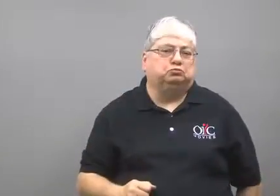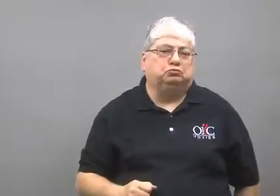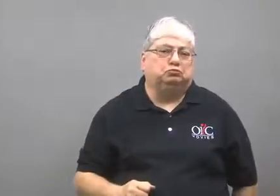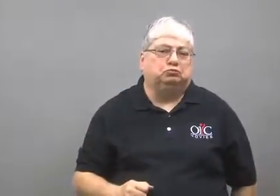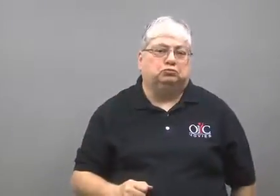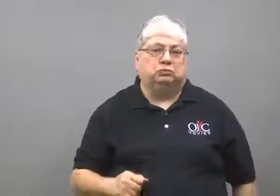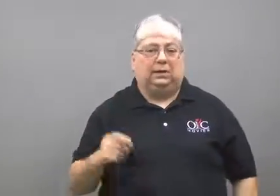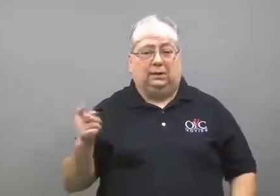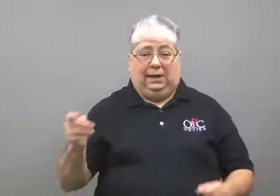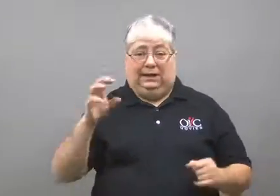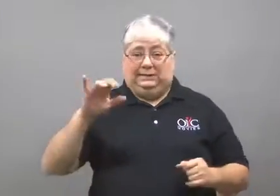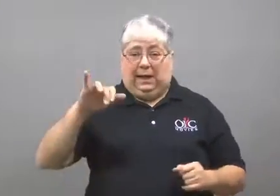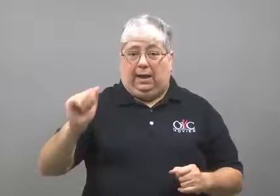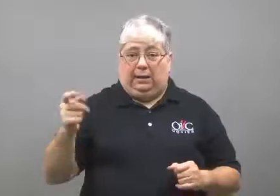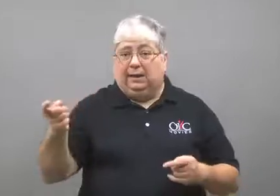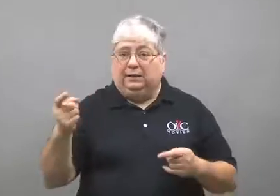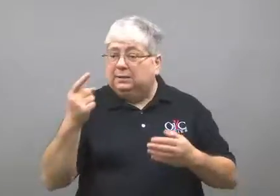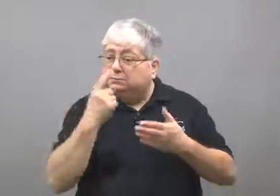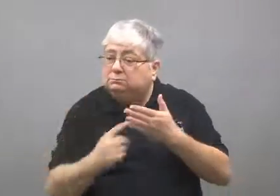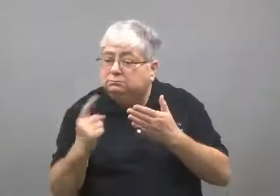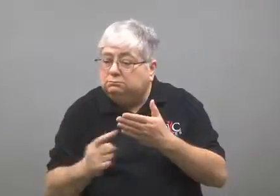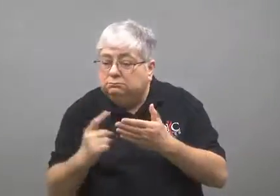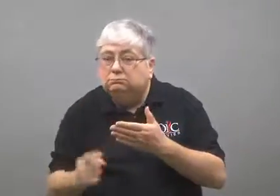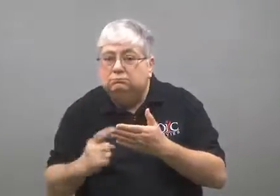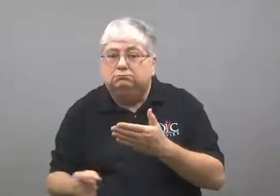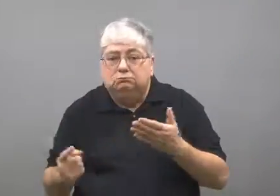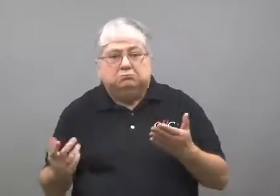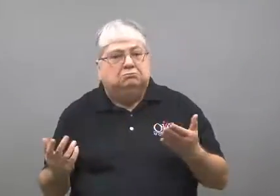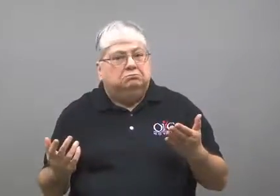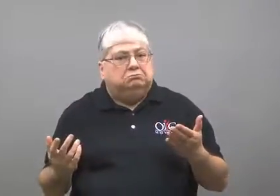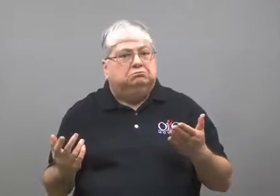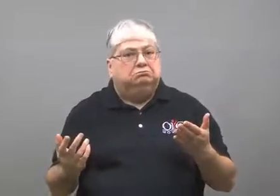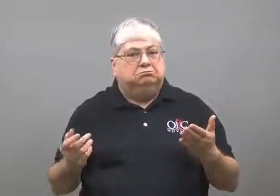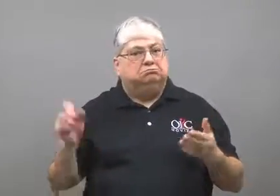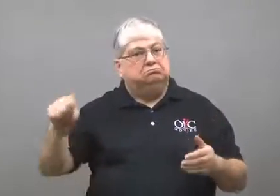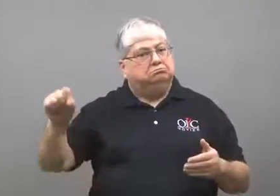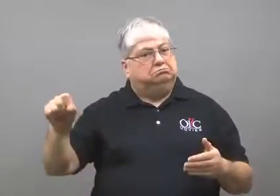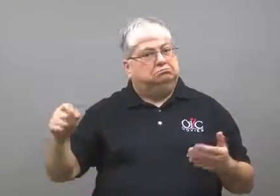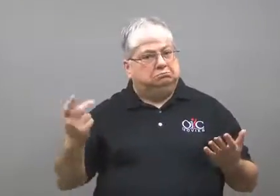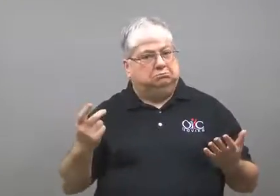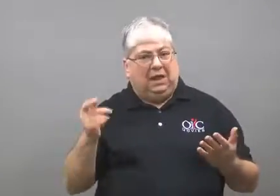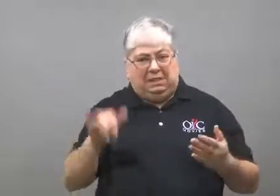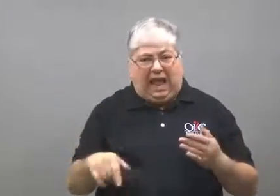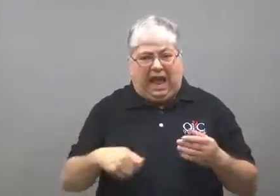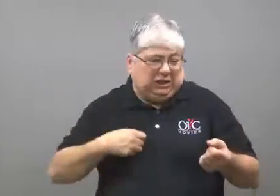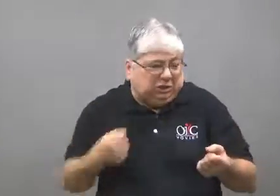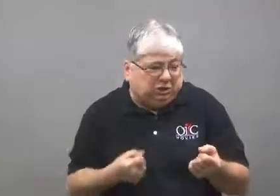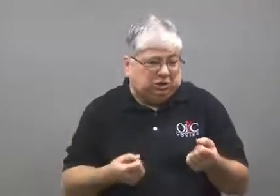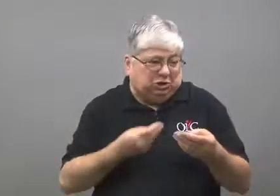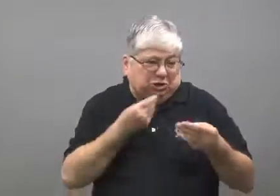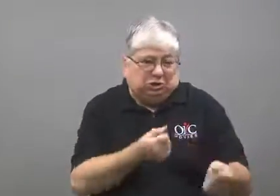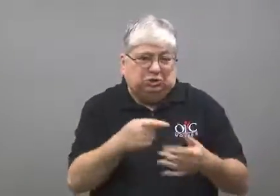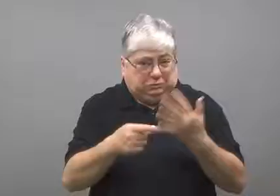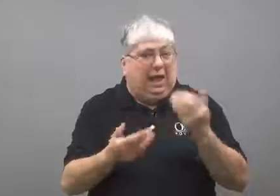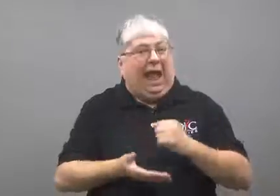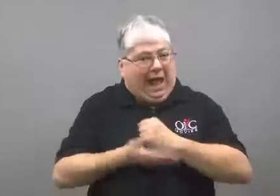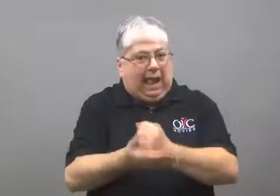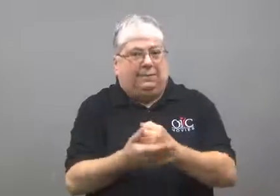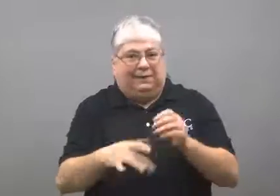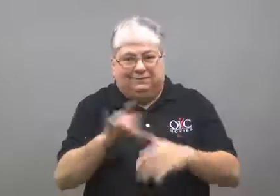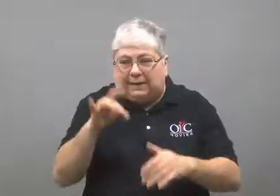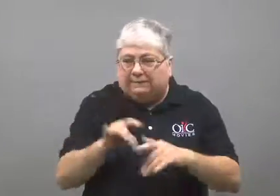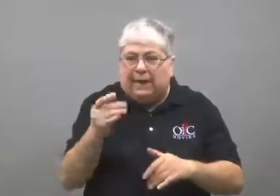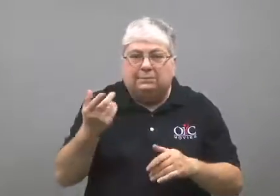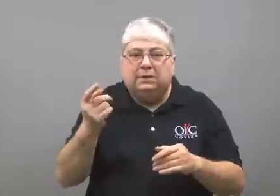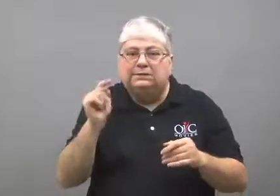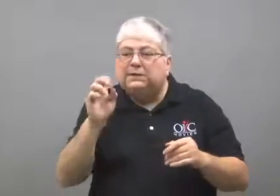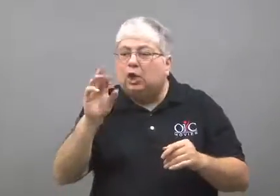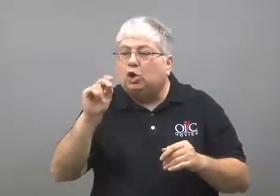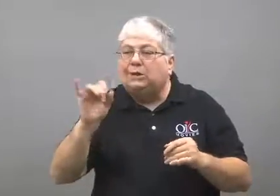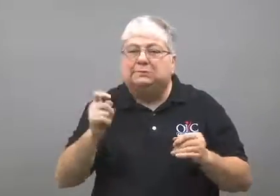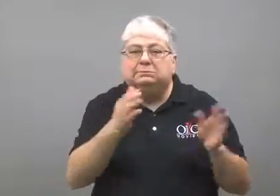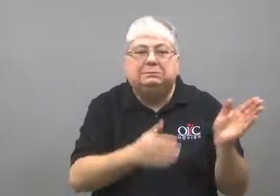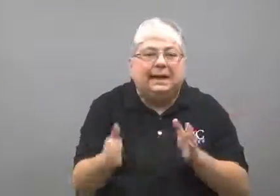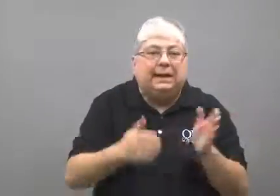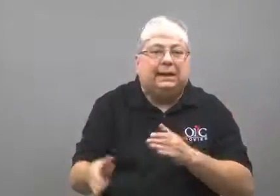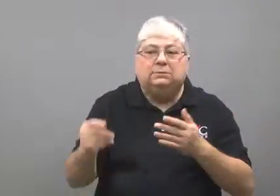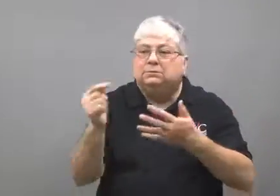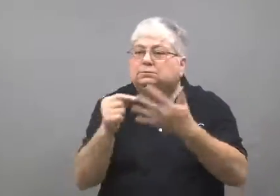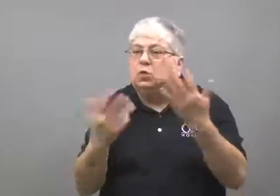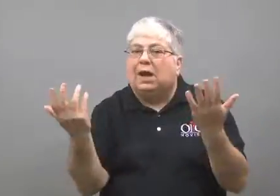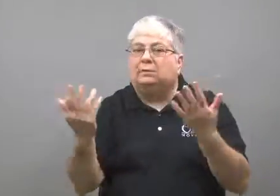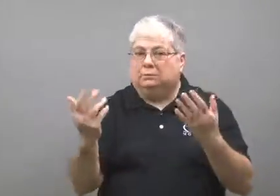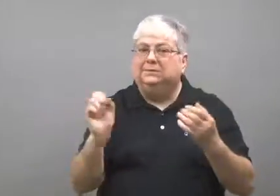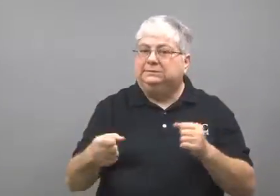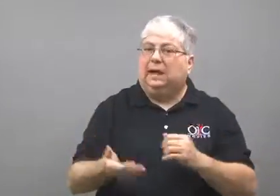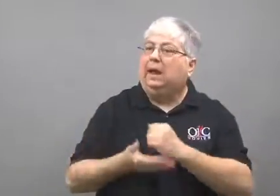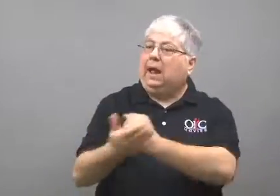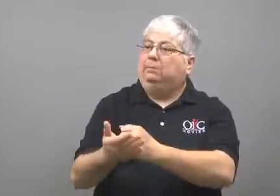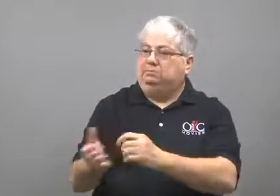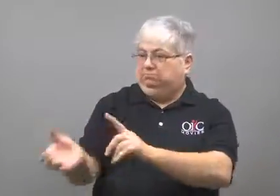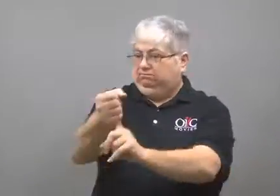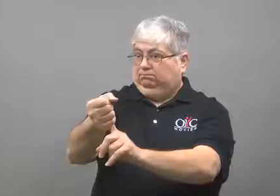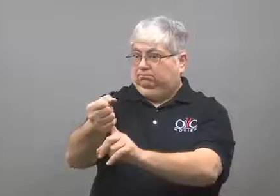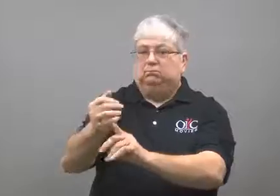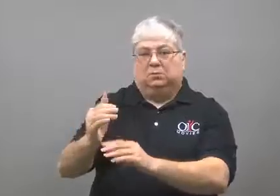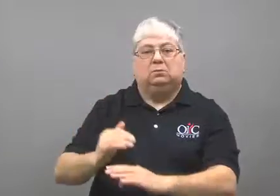He said CIA records showed that the interrogations did help glean information